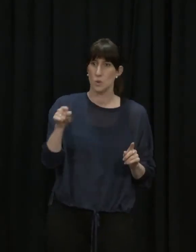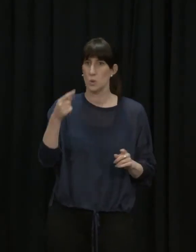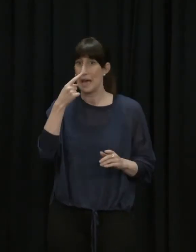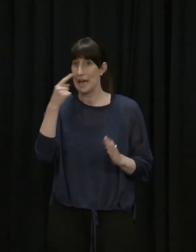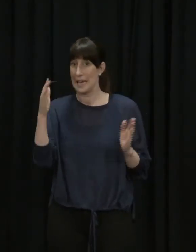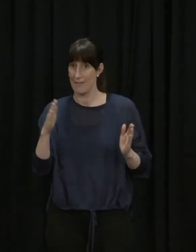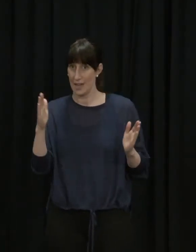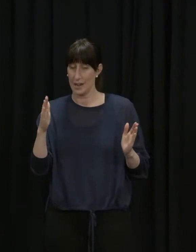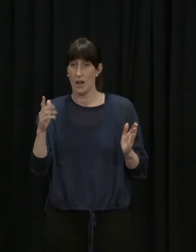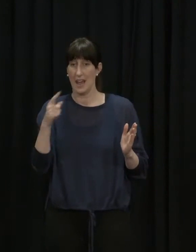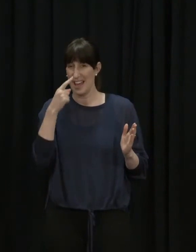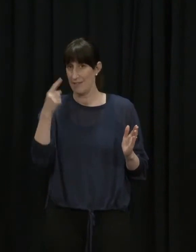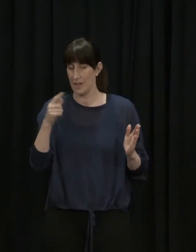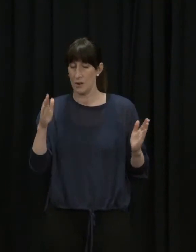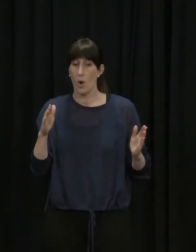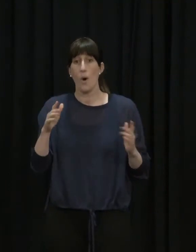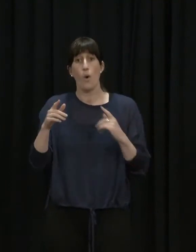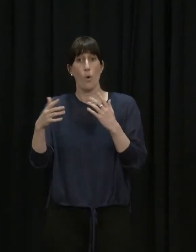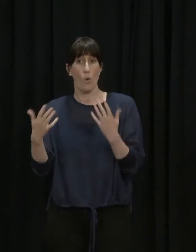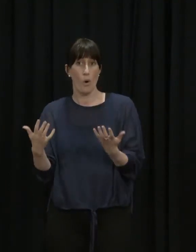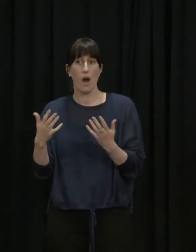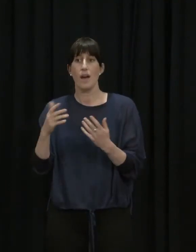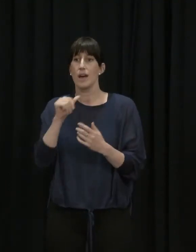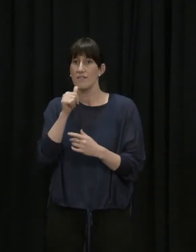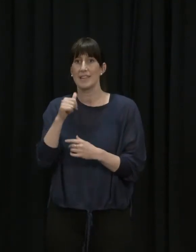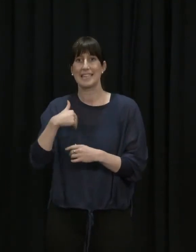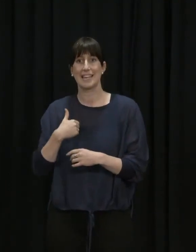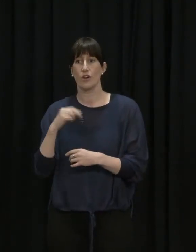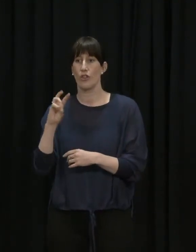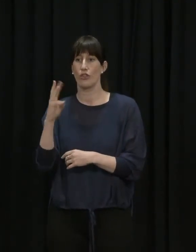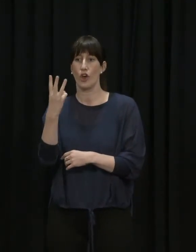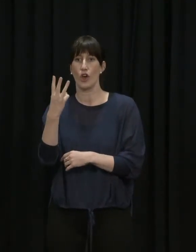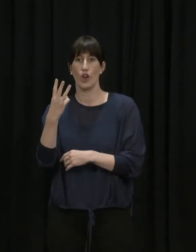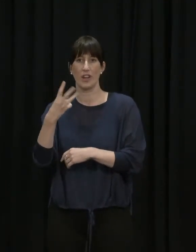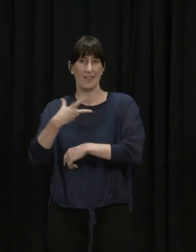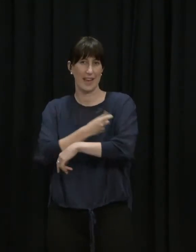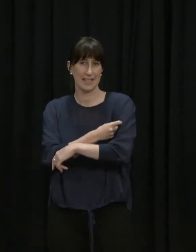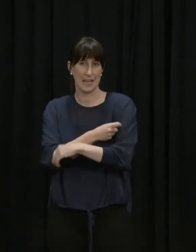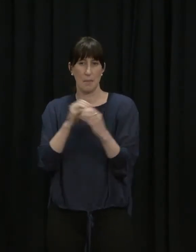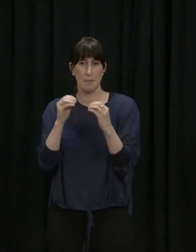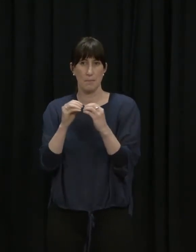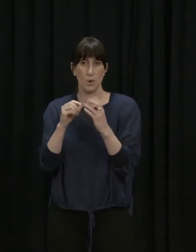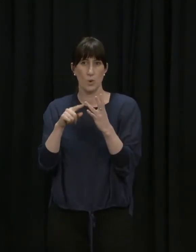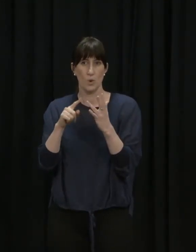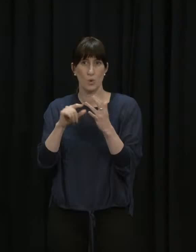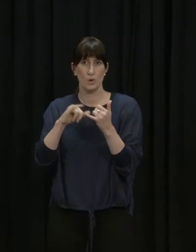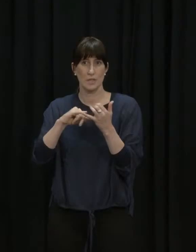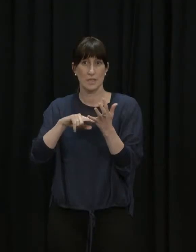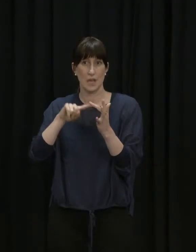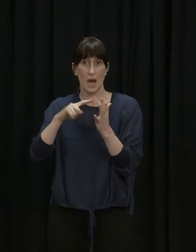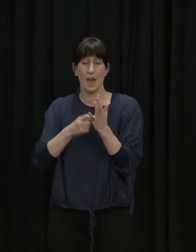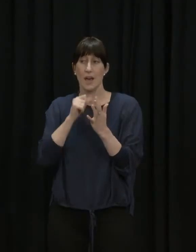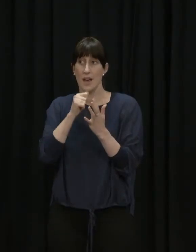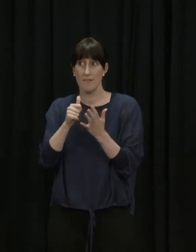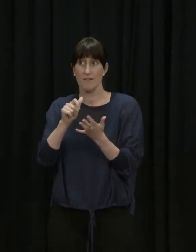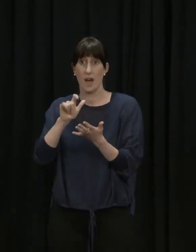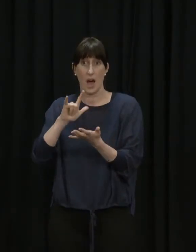eligibility to adolescents five to 11 years and provide supplies for a booster program